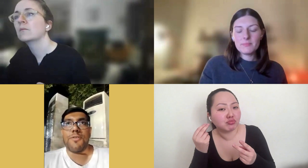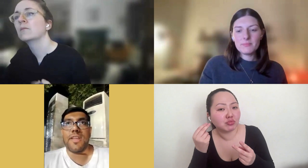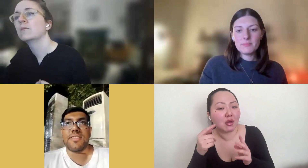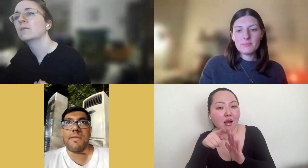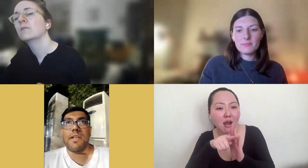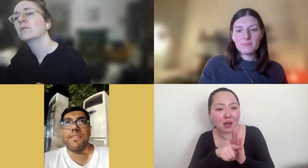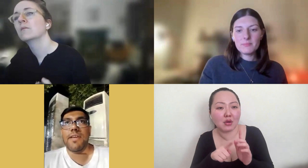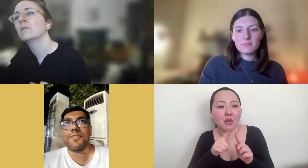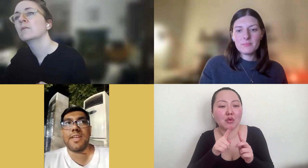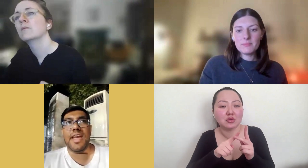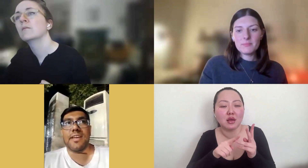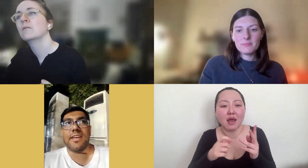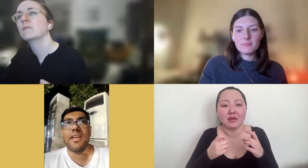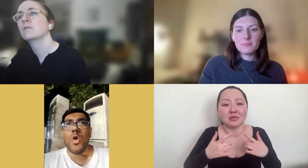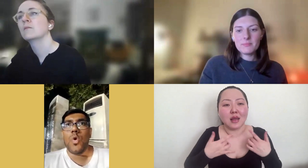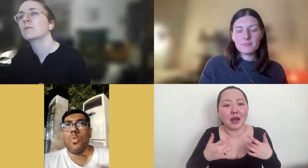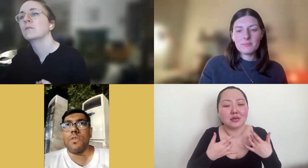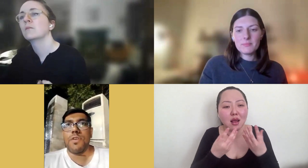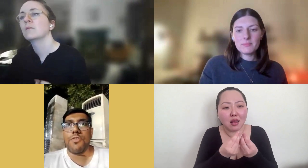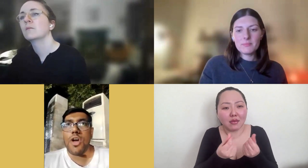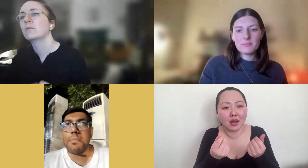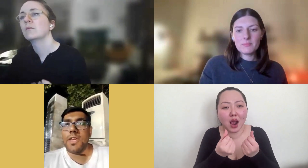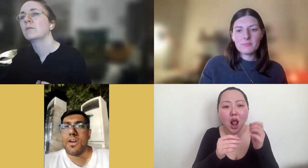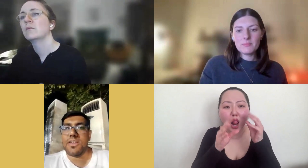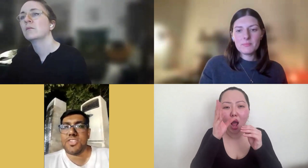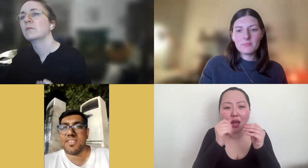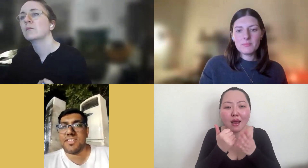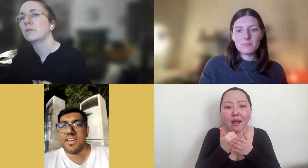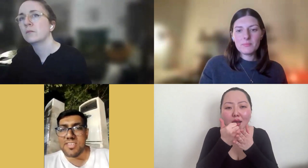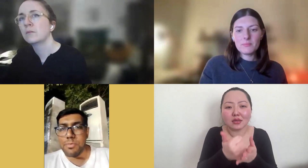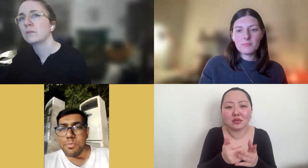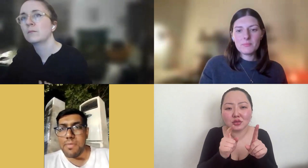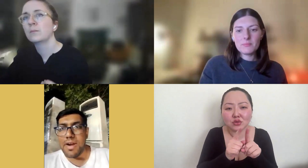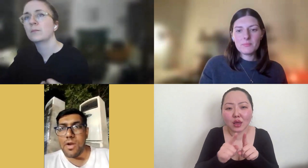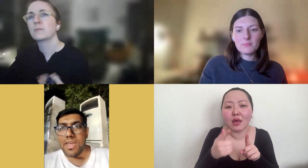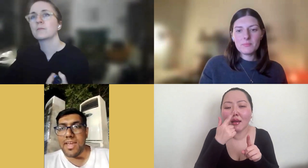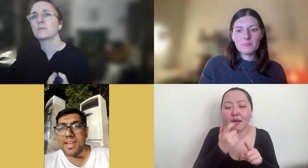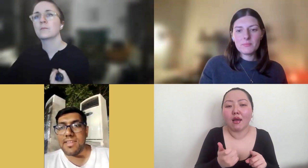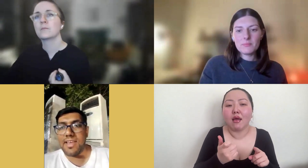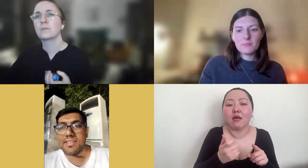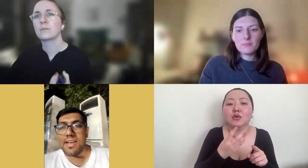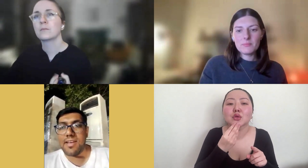say, for example, we have created - we have gone beyond just the textbook but looking at things,